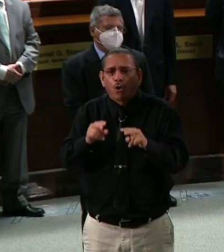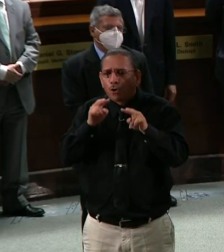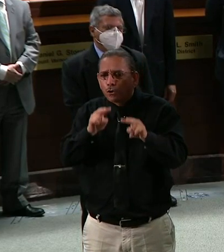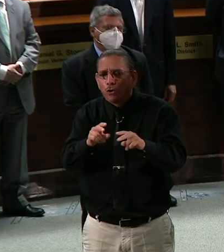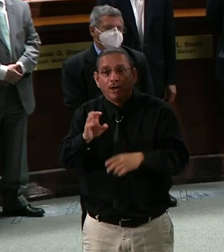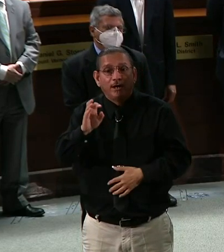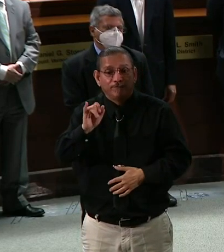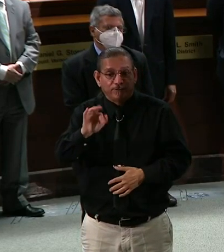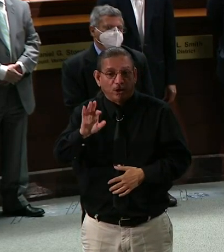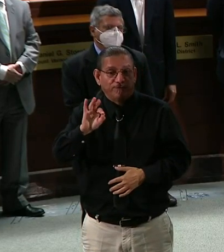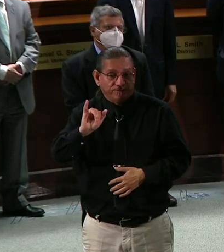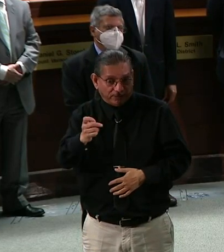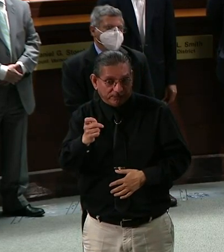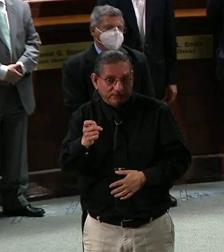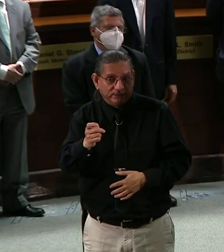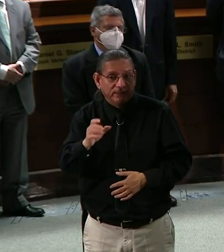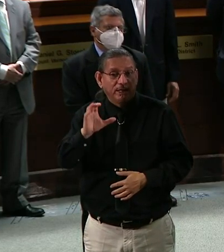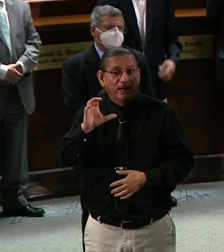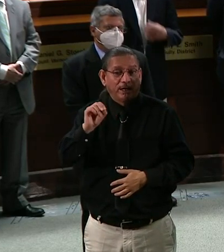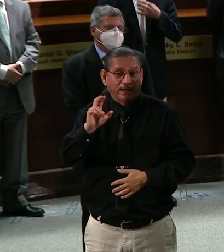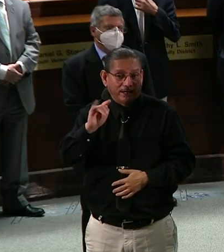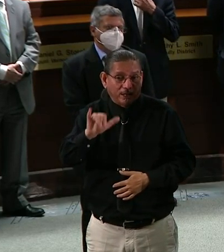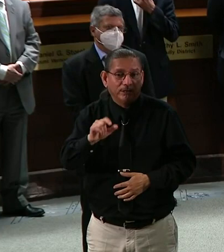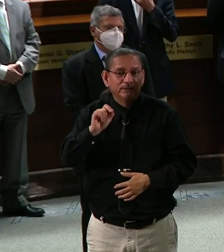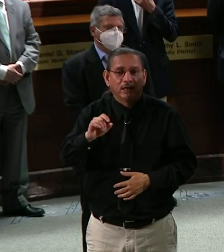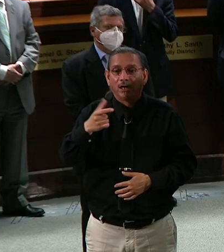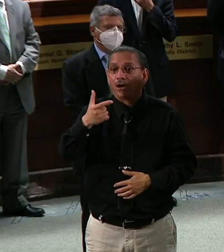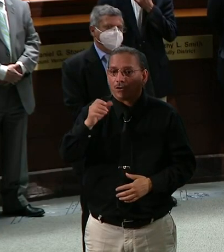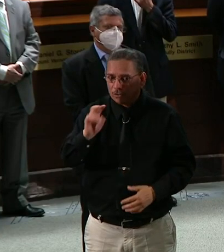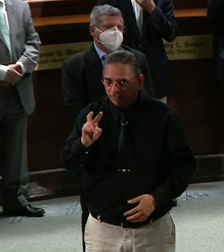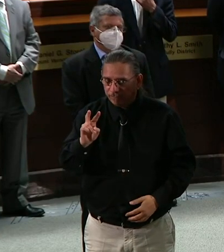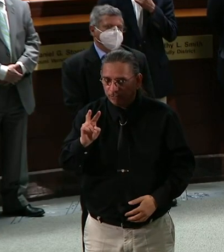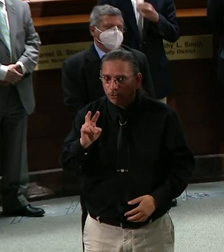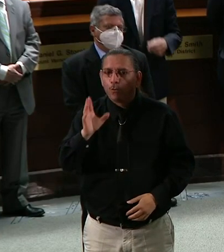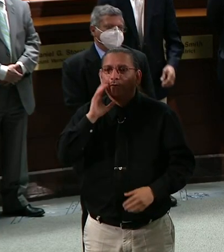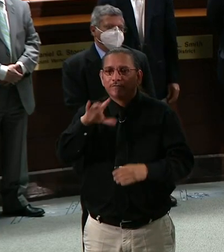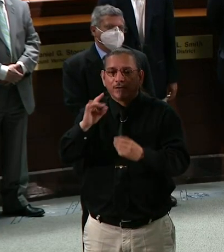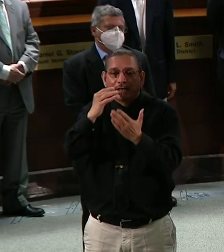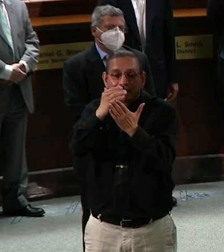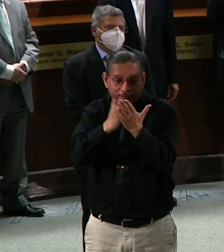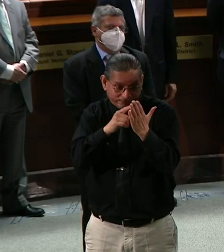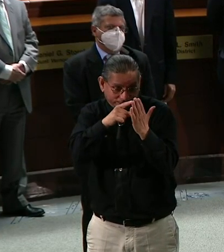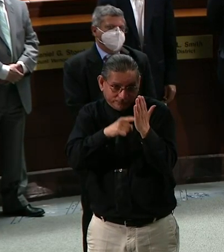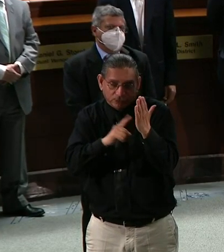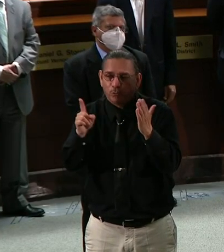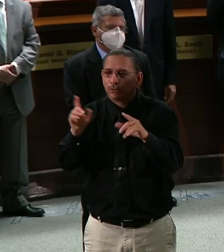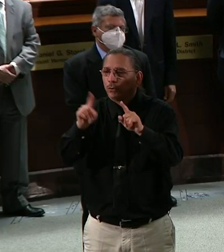VISIT OUR FAX COUNTY DOT GOV